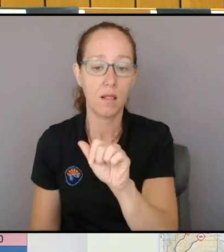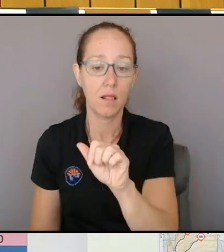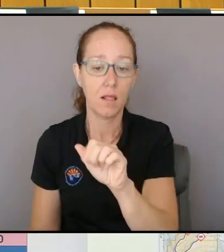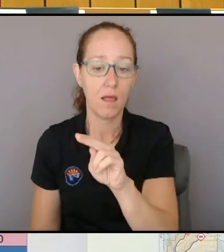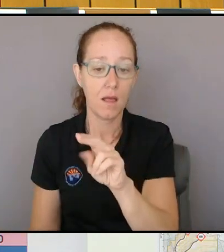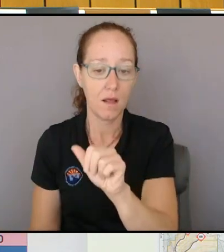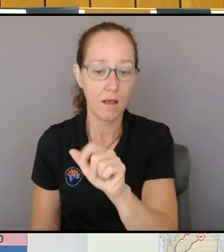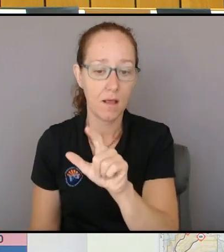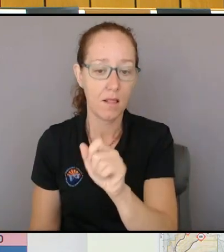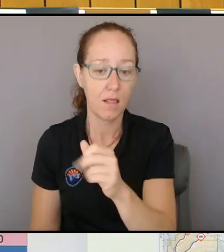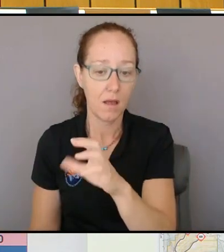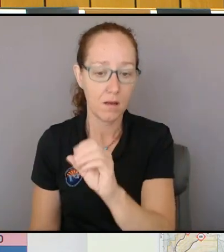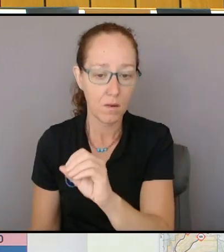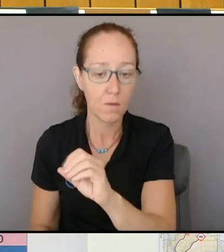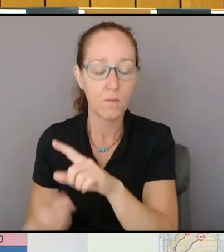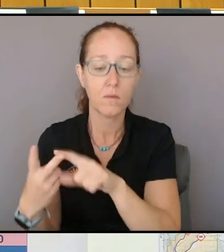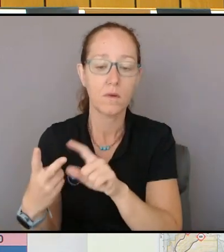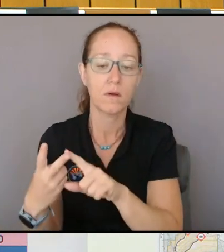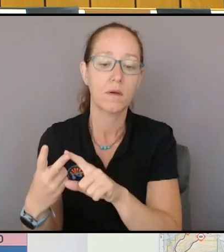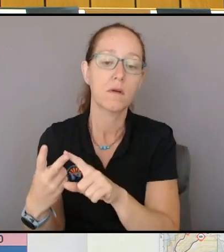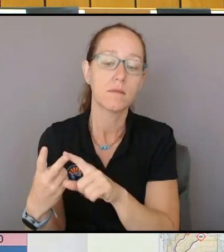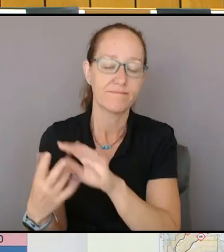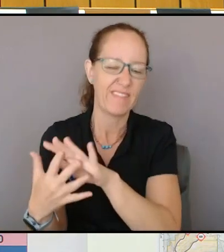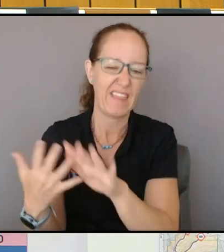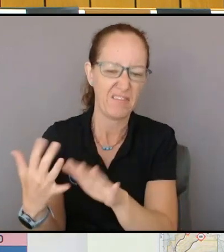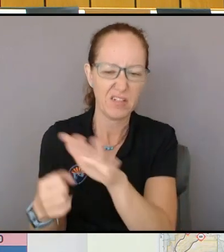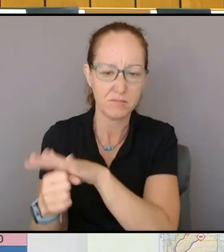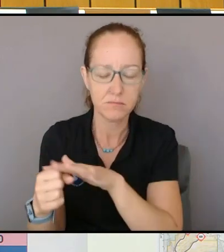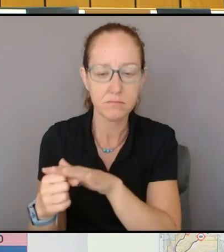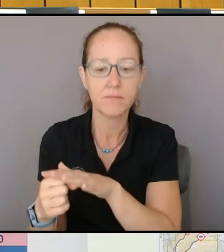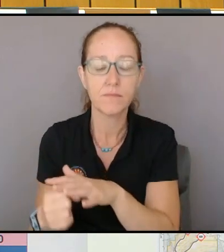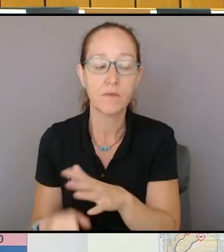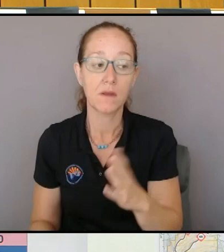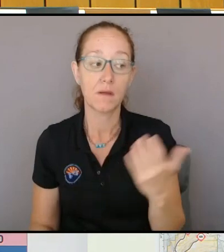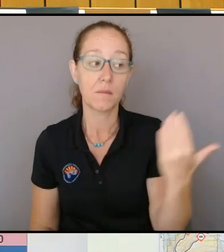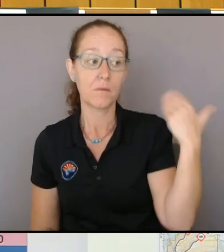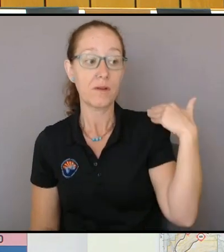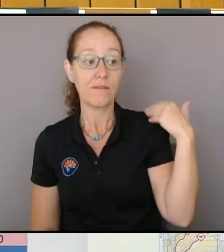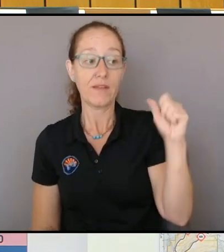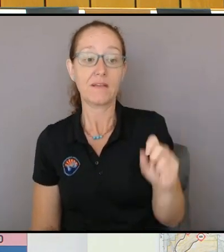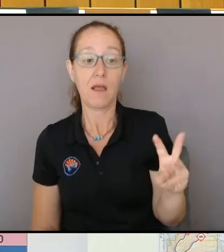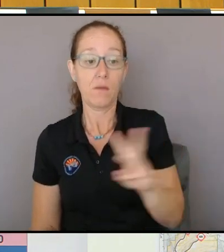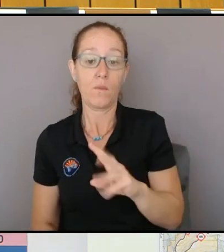area that the team from the southwest that was there before, and I'm certain the California Team 5 that's